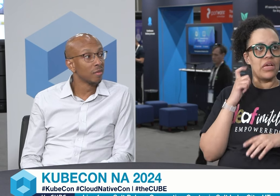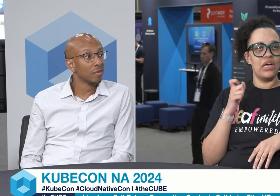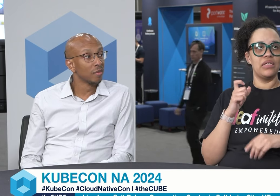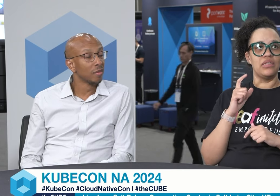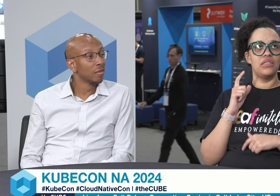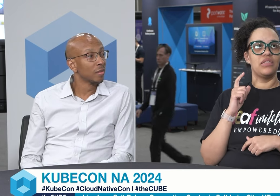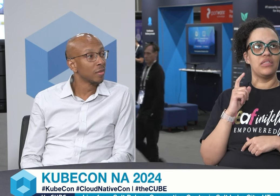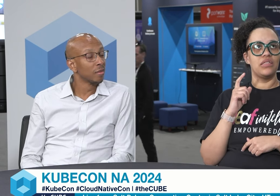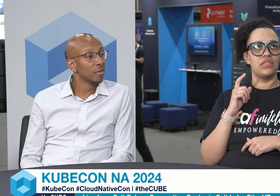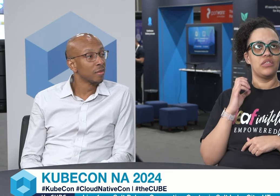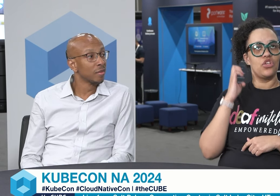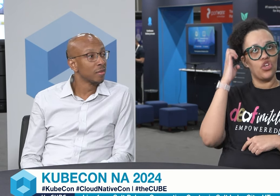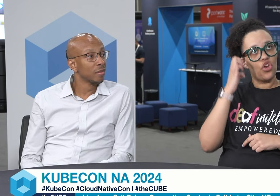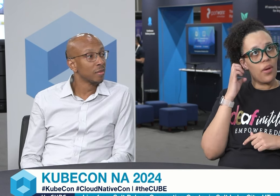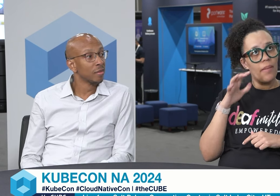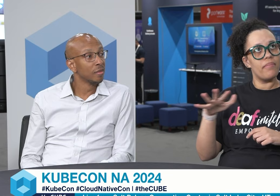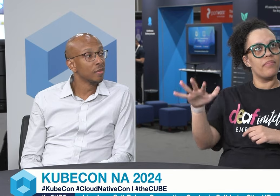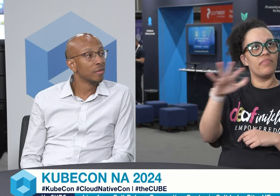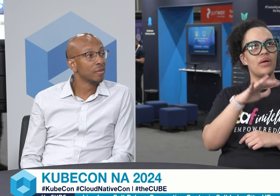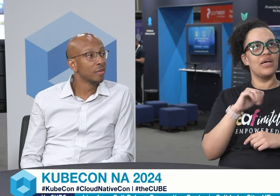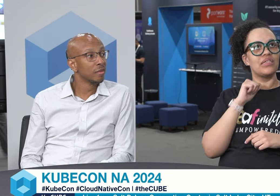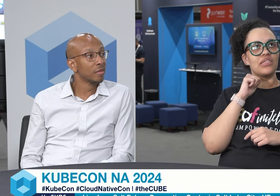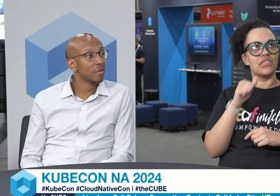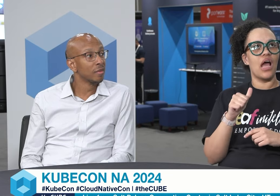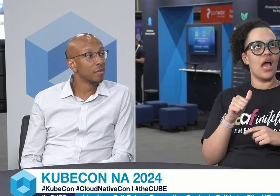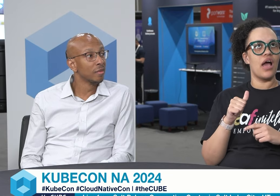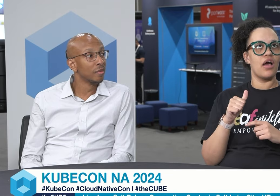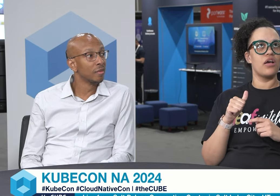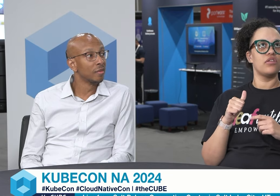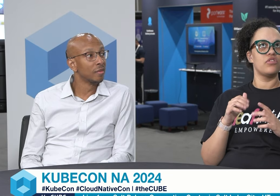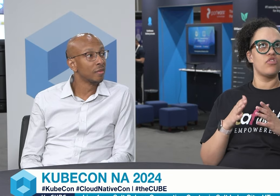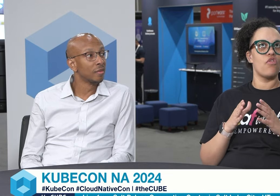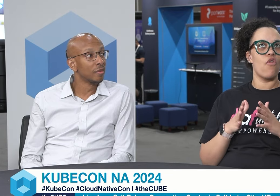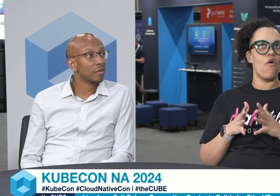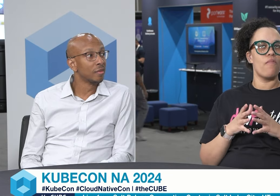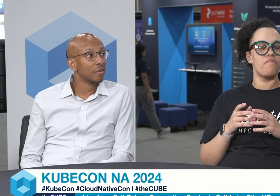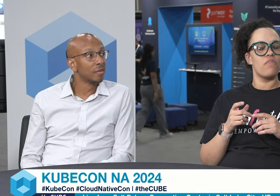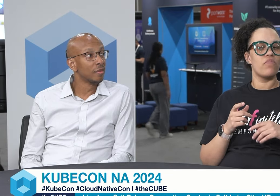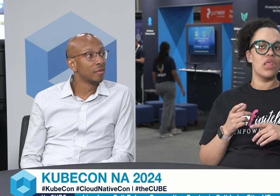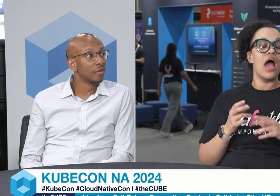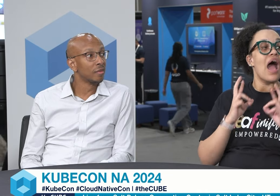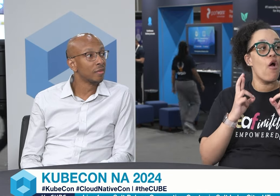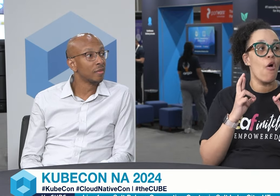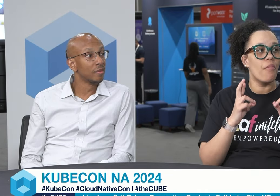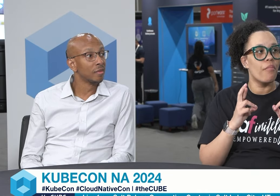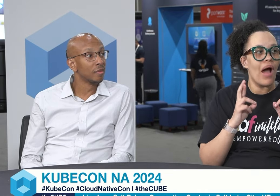I hope the word gets out more because Europe is not...